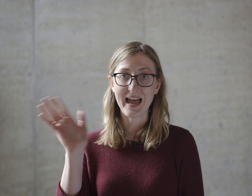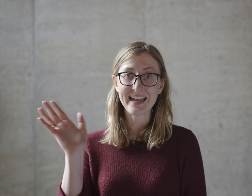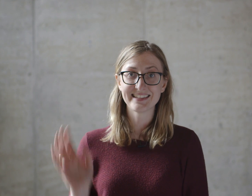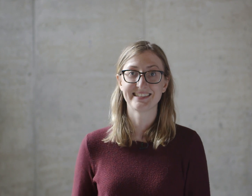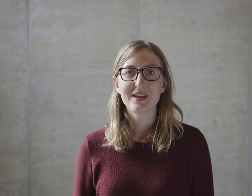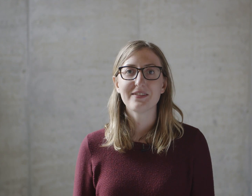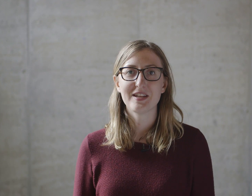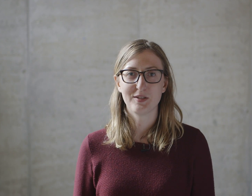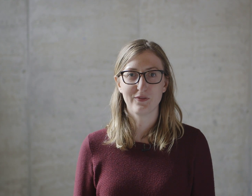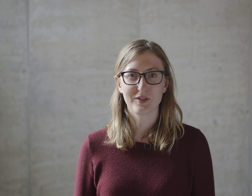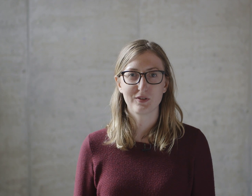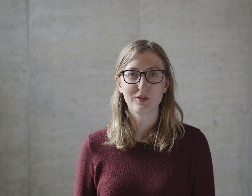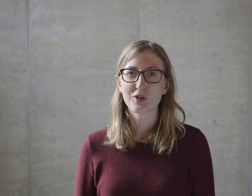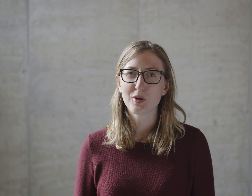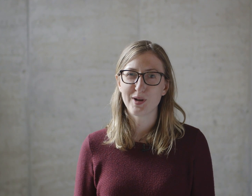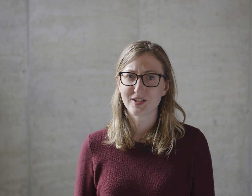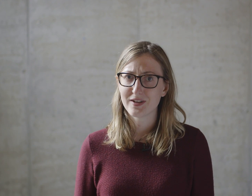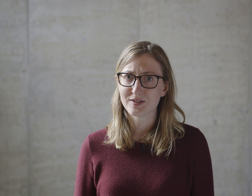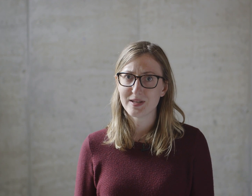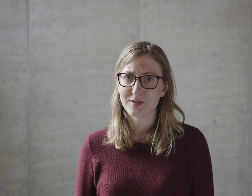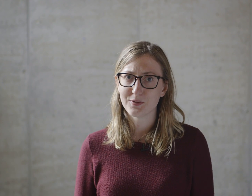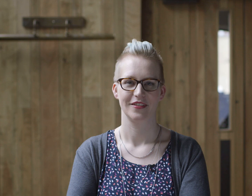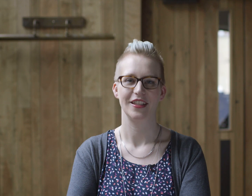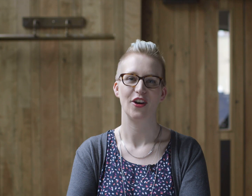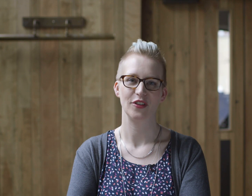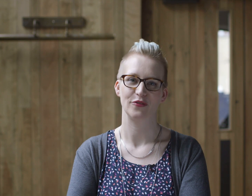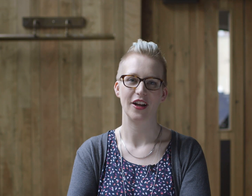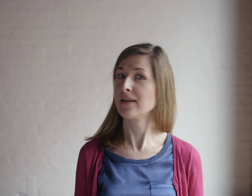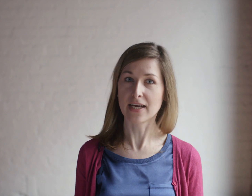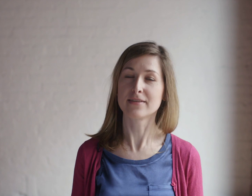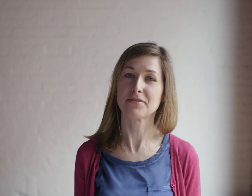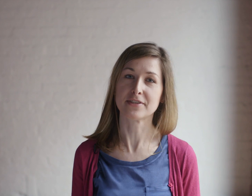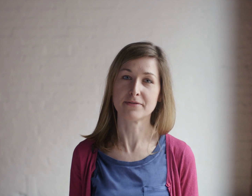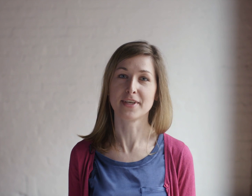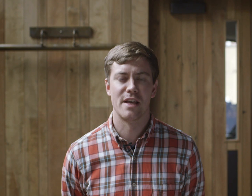Creativity is universal, so shouldn't your project videos be too? Yes, definitely... yes, definitely!